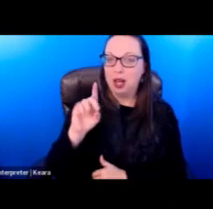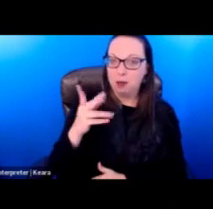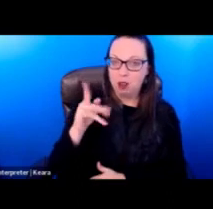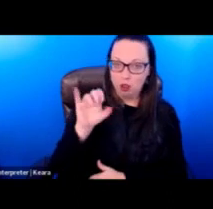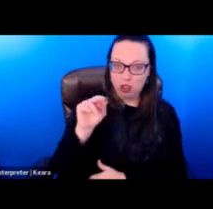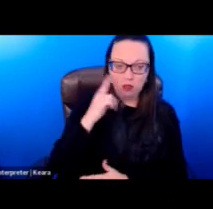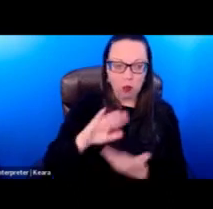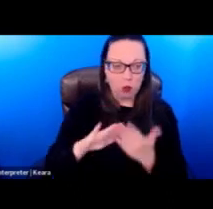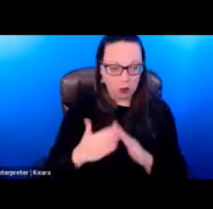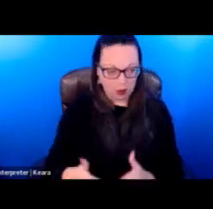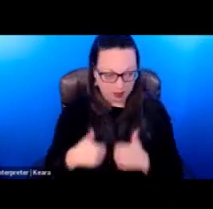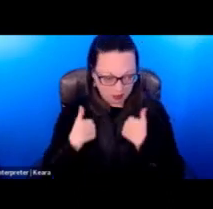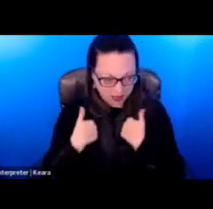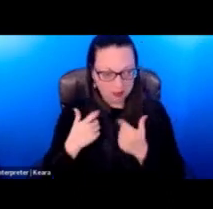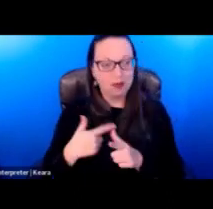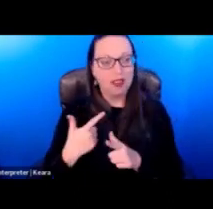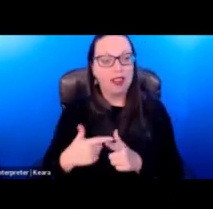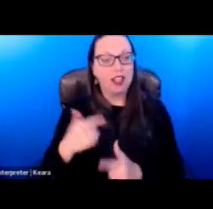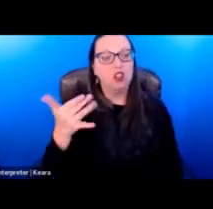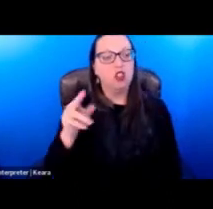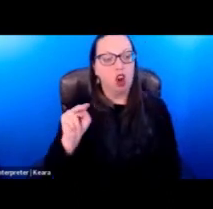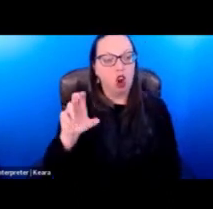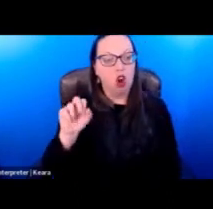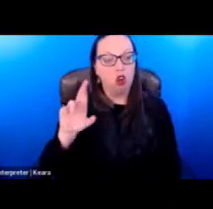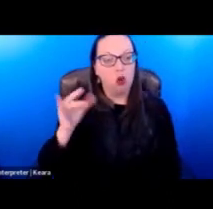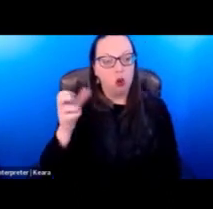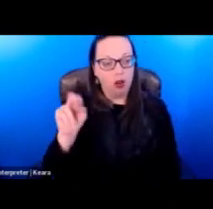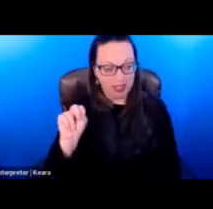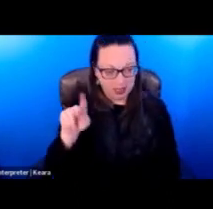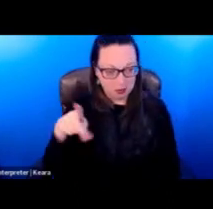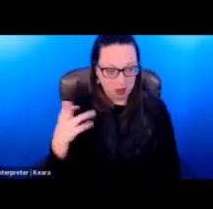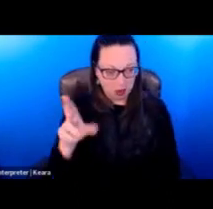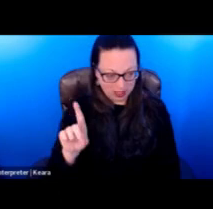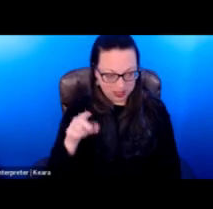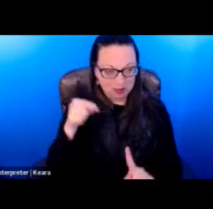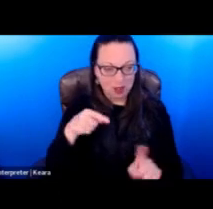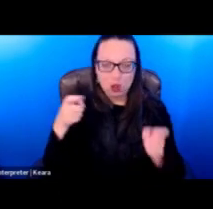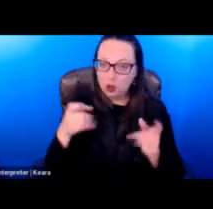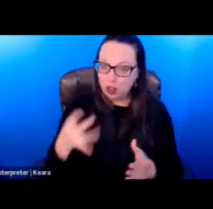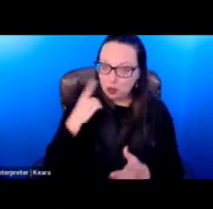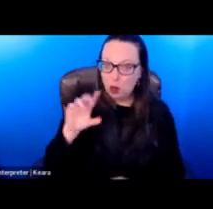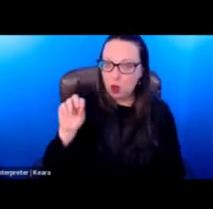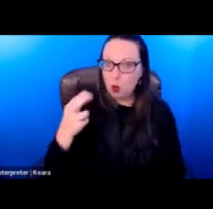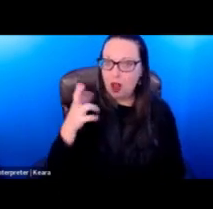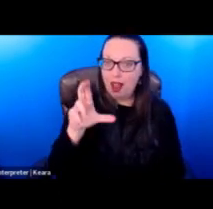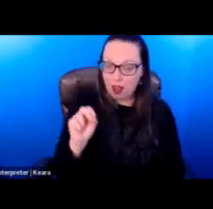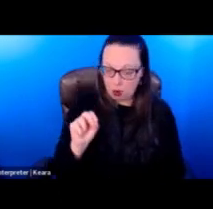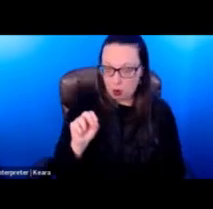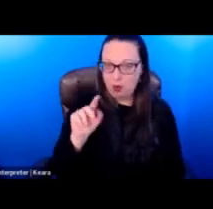Corrigan. And most of you are aware of who John is, but he's the director for the Ohio Brain Injury Program. And he is one of